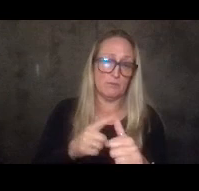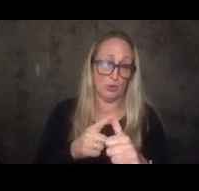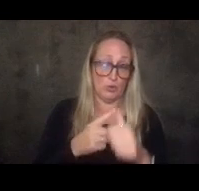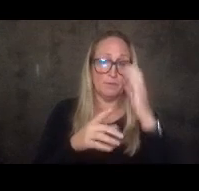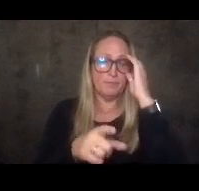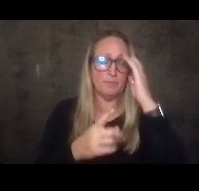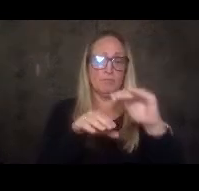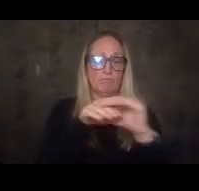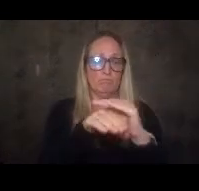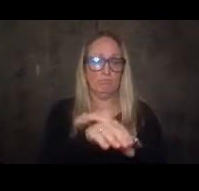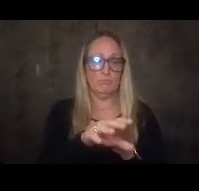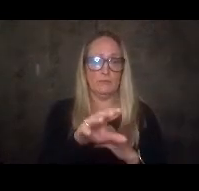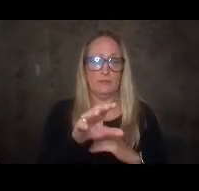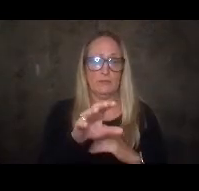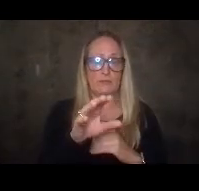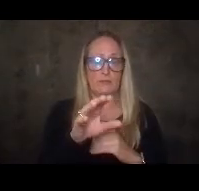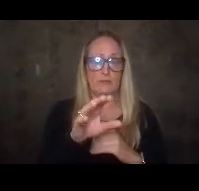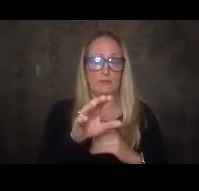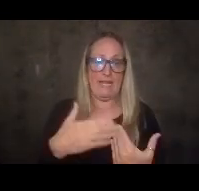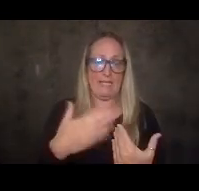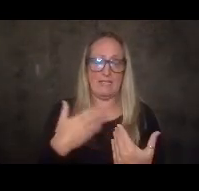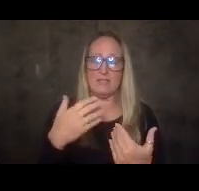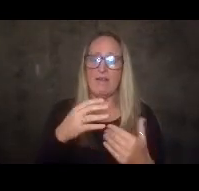ease of access settings that are just on your computer already.